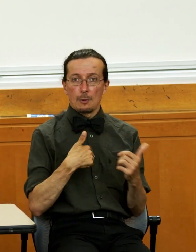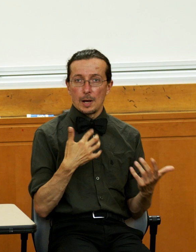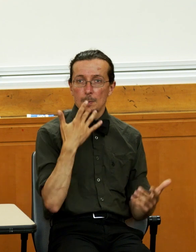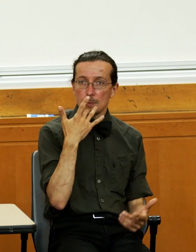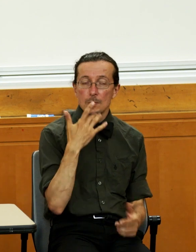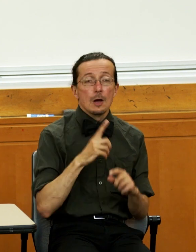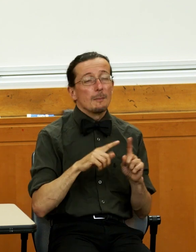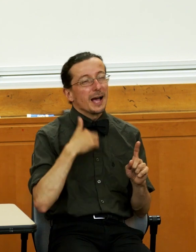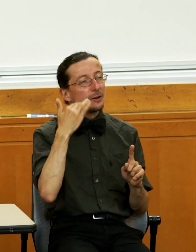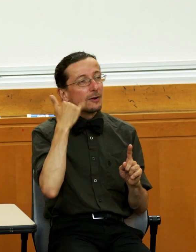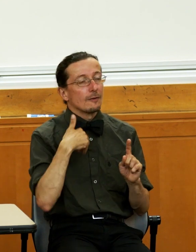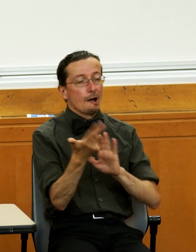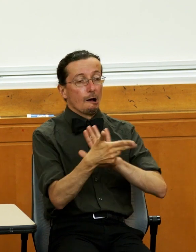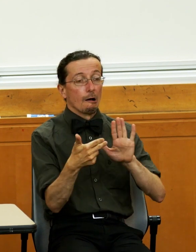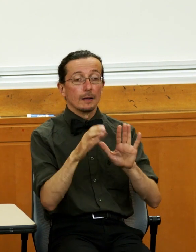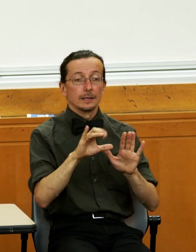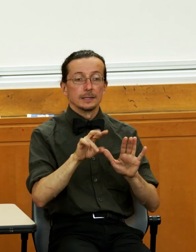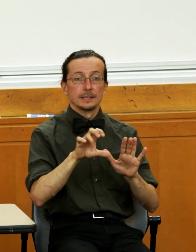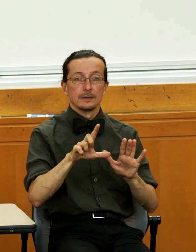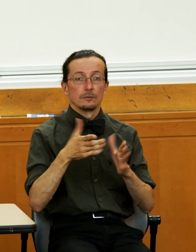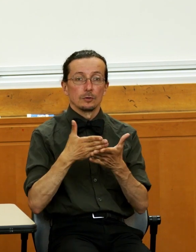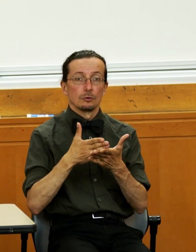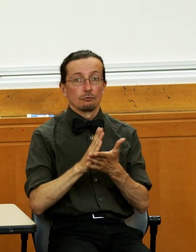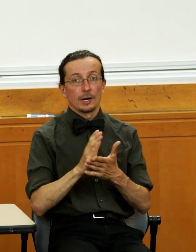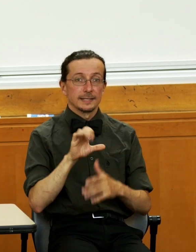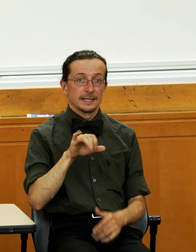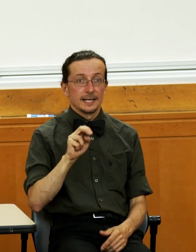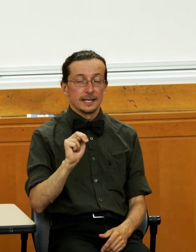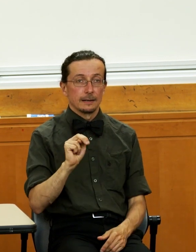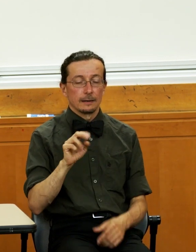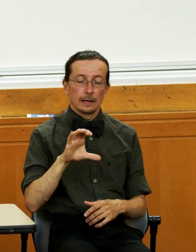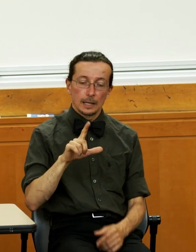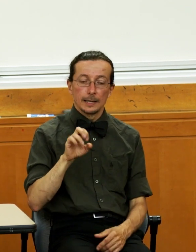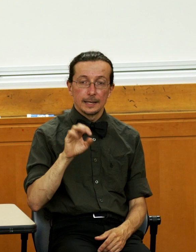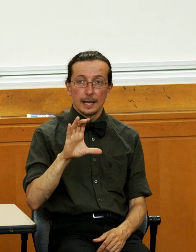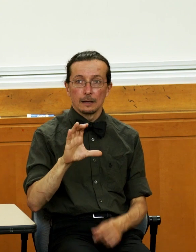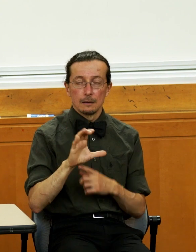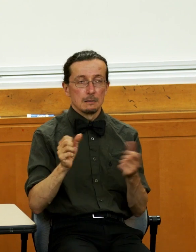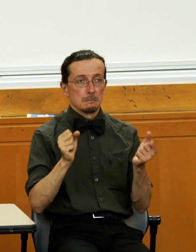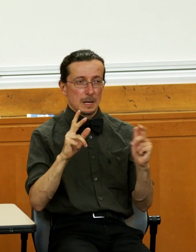called it the Civil Rights Clinic, read race, many disability groups wouldn't necessarily think I did